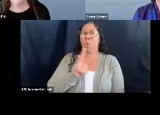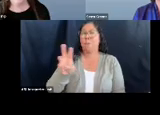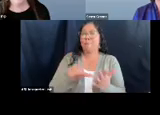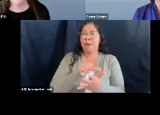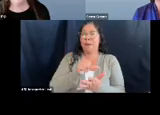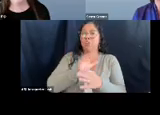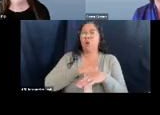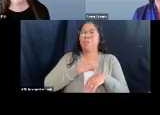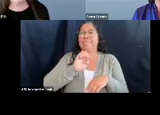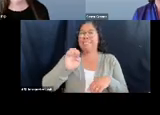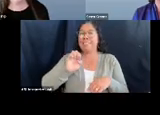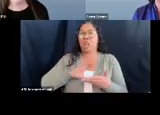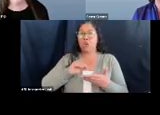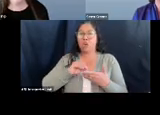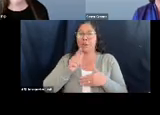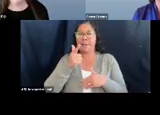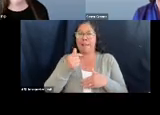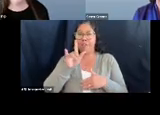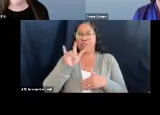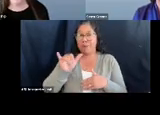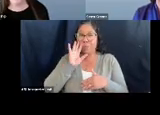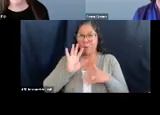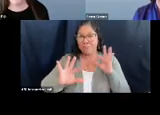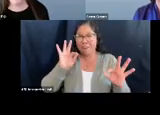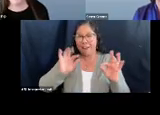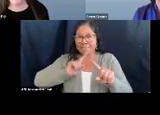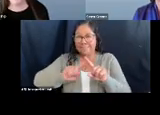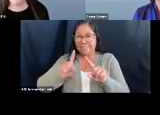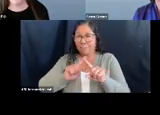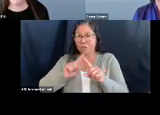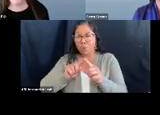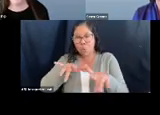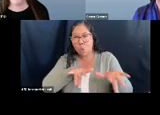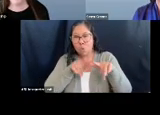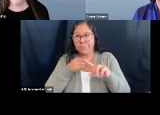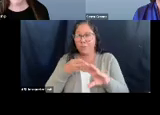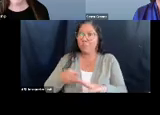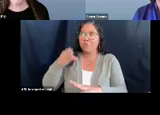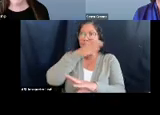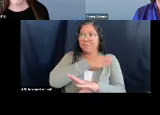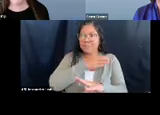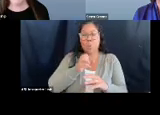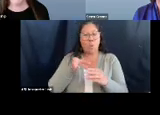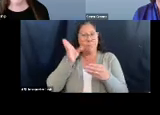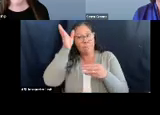where you can also find previous recordings and registrations for upcoming webinars.